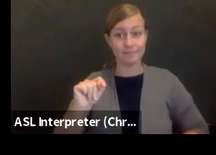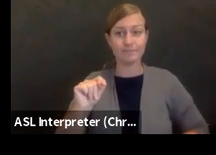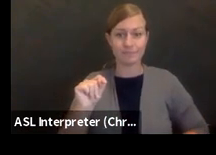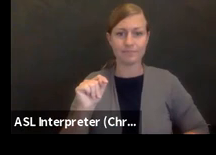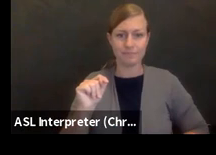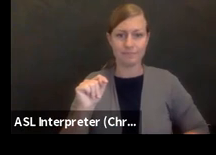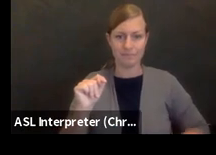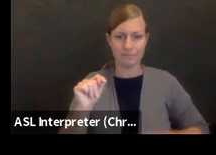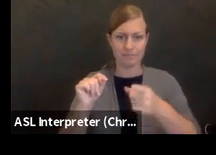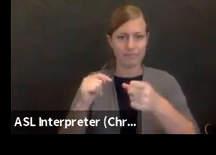ESD 112-- Kristina Wambold: I leave any of this.